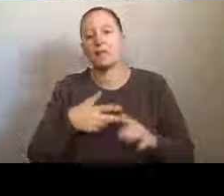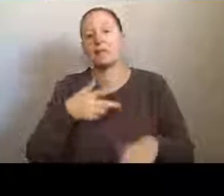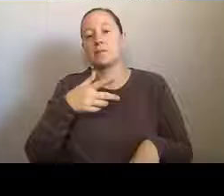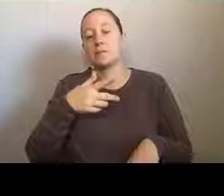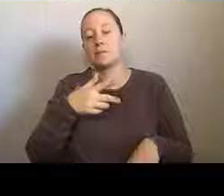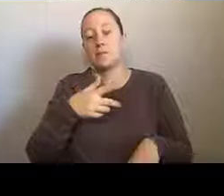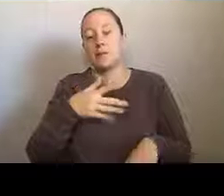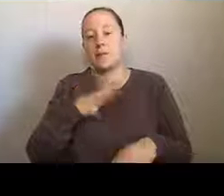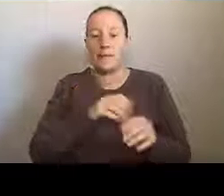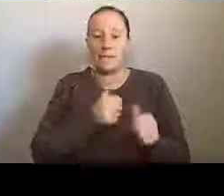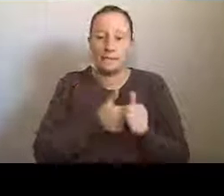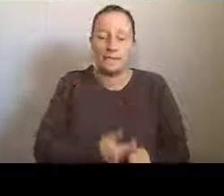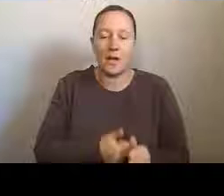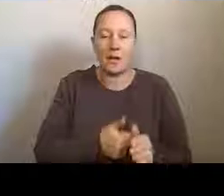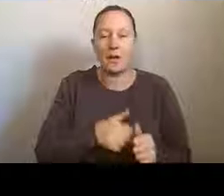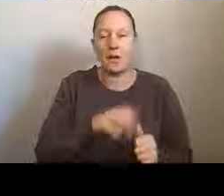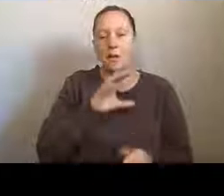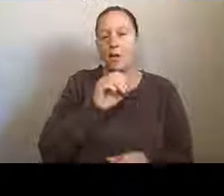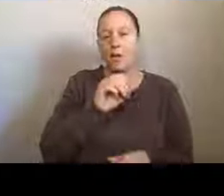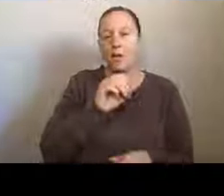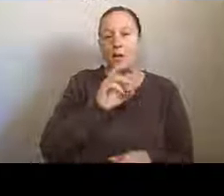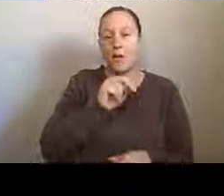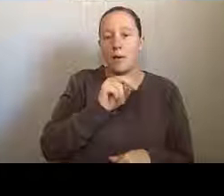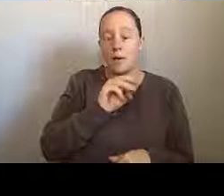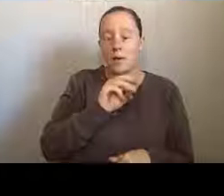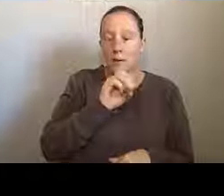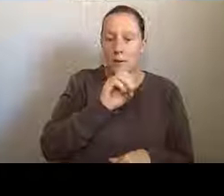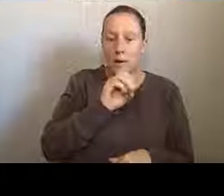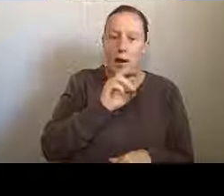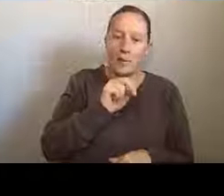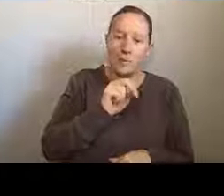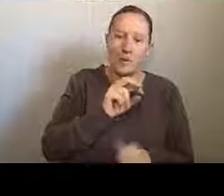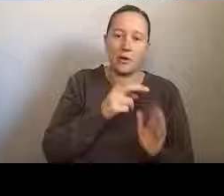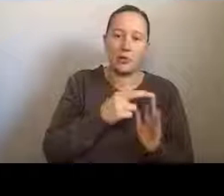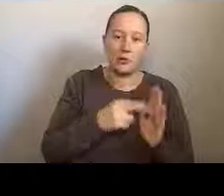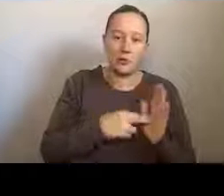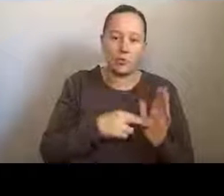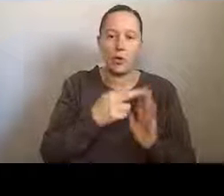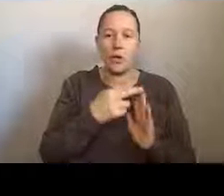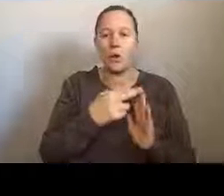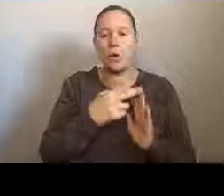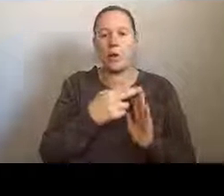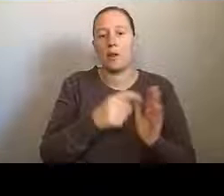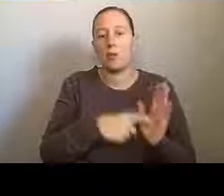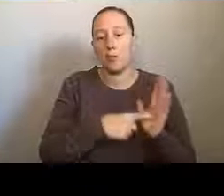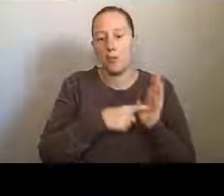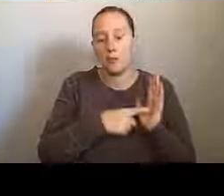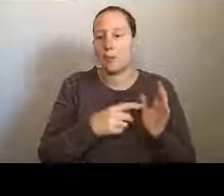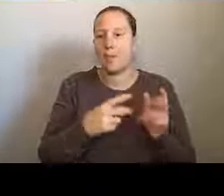rule regulatory requirements, and generally that would mean a more formal process of IB review,